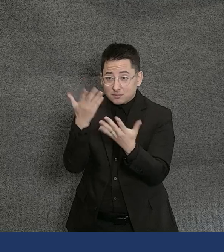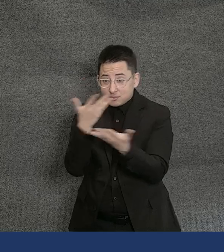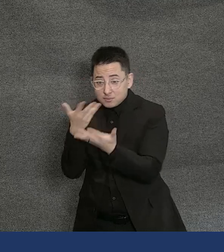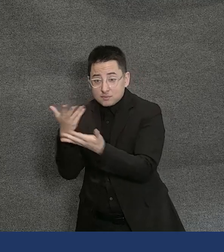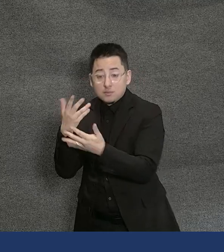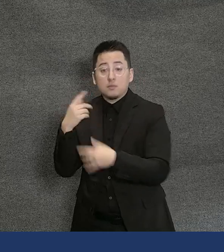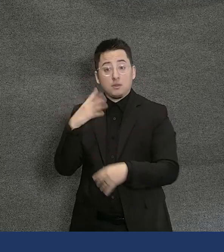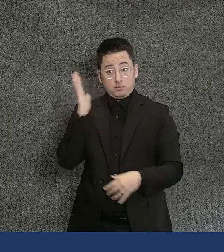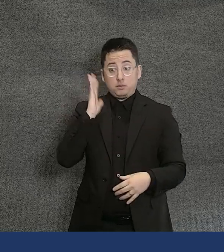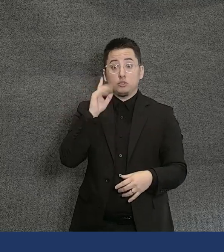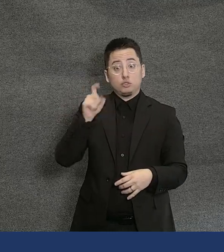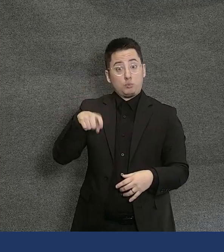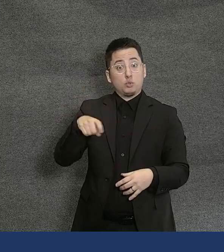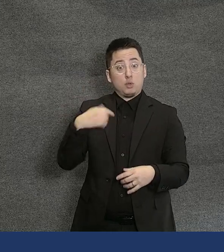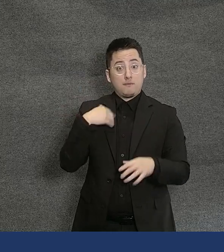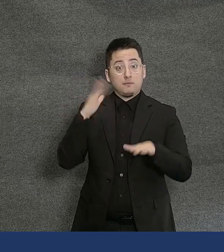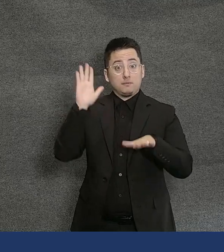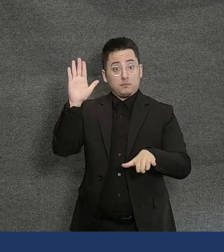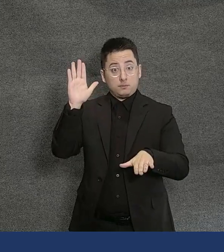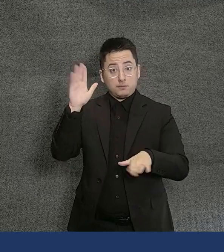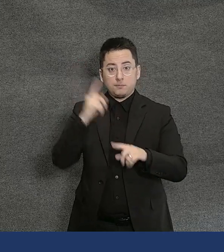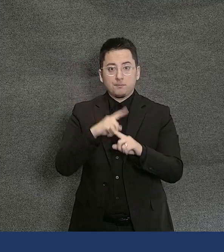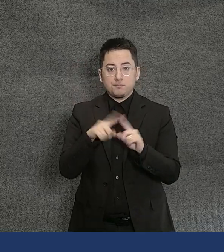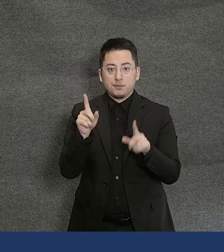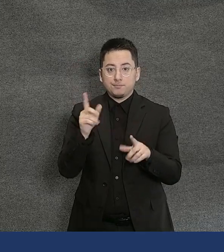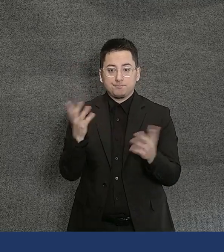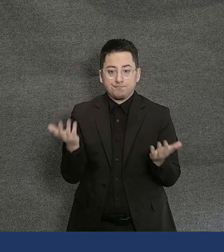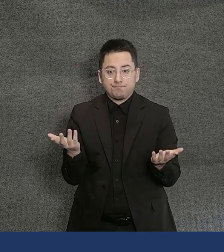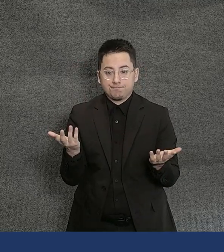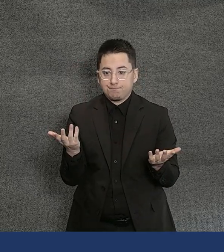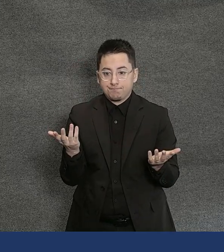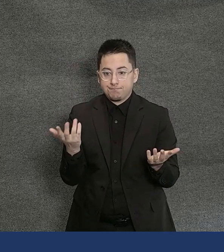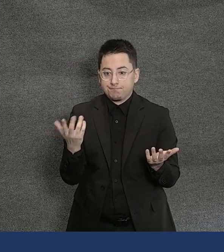but apparently he withdrew the bill from consideration